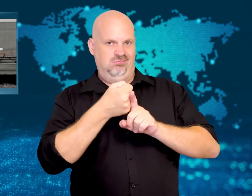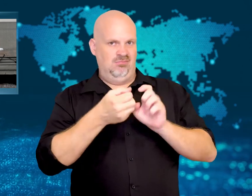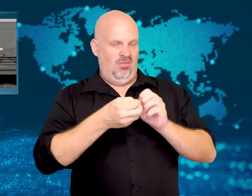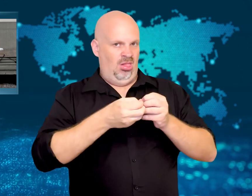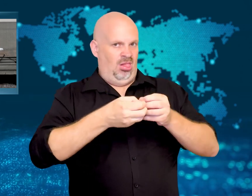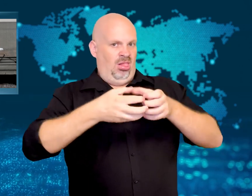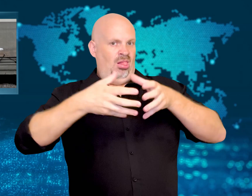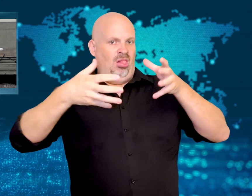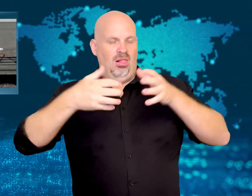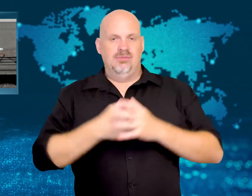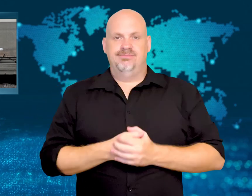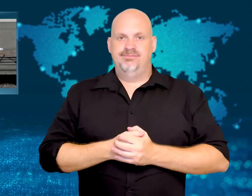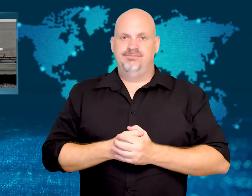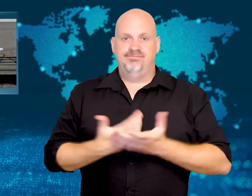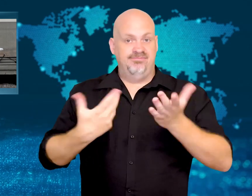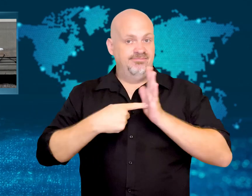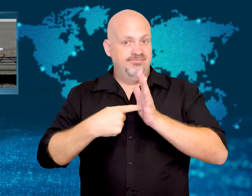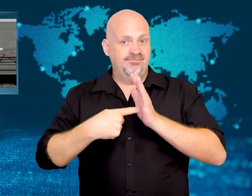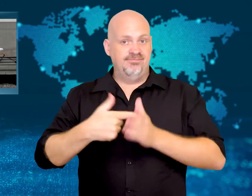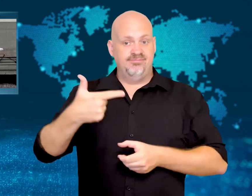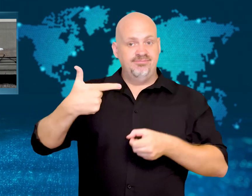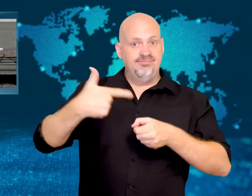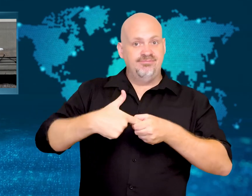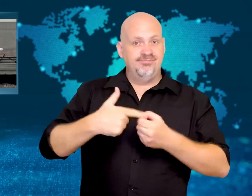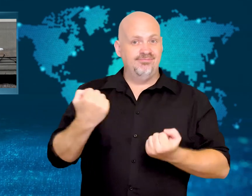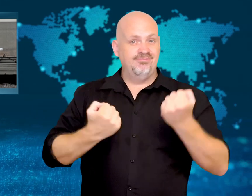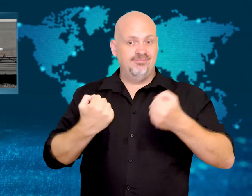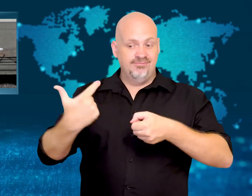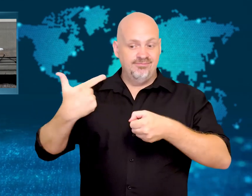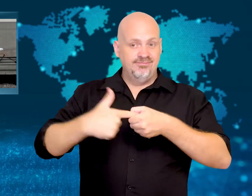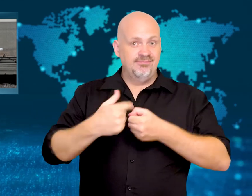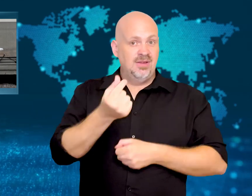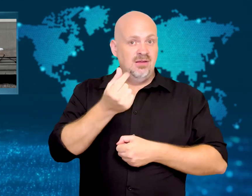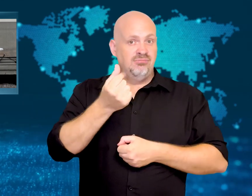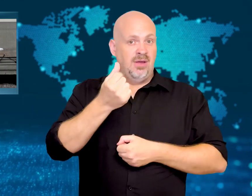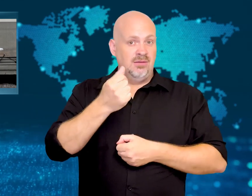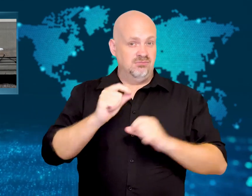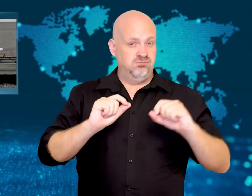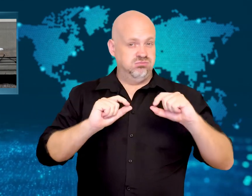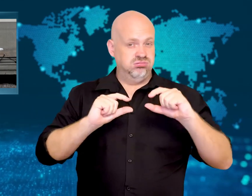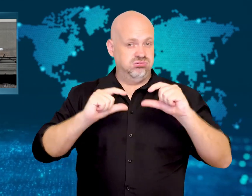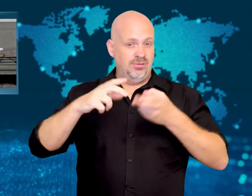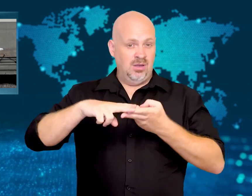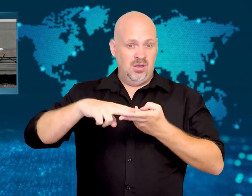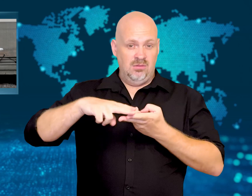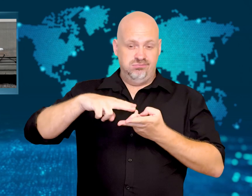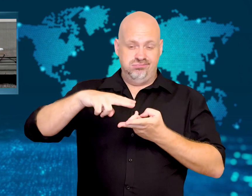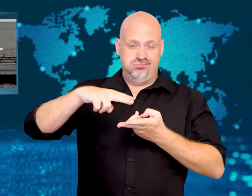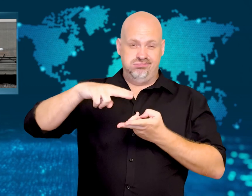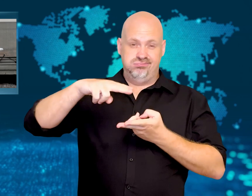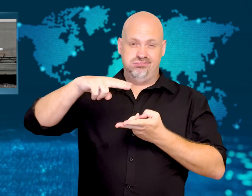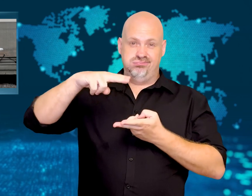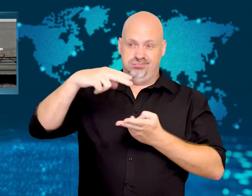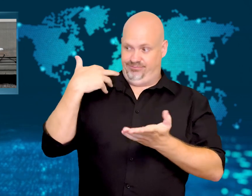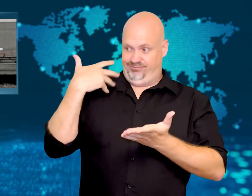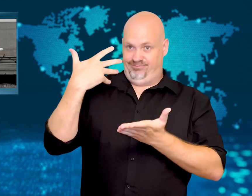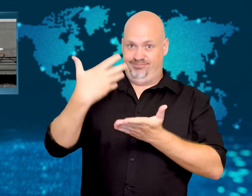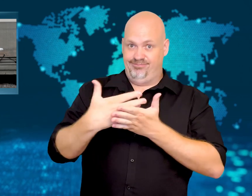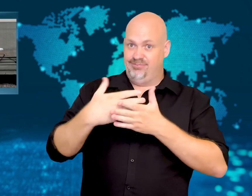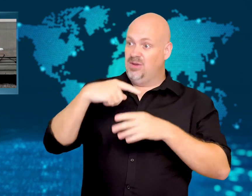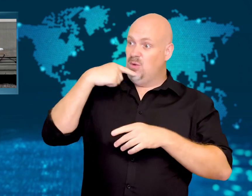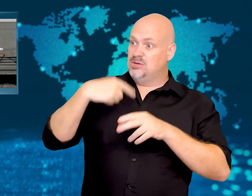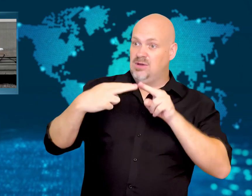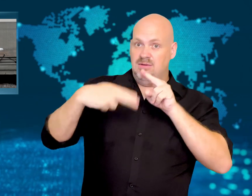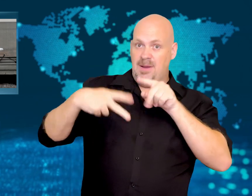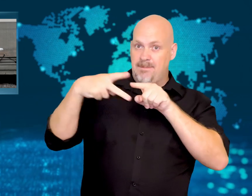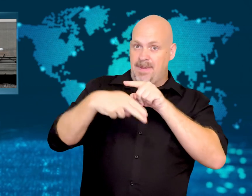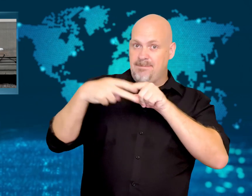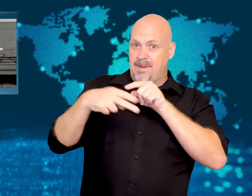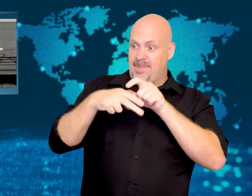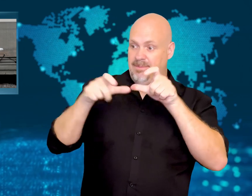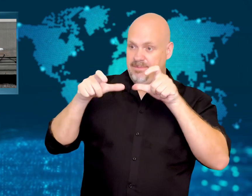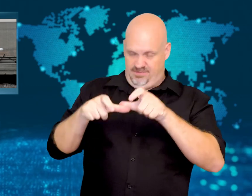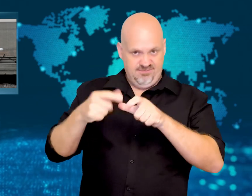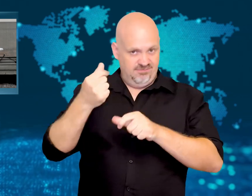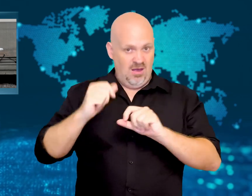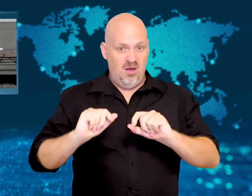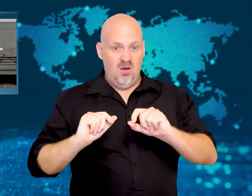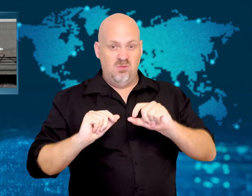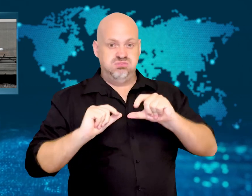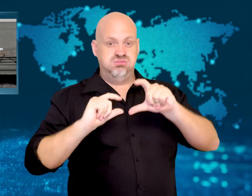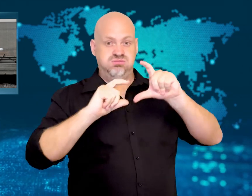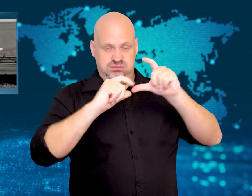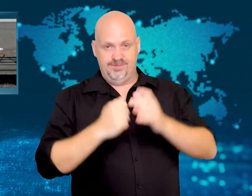Fuel prices already have already risen due to sanctions on Russia,